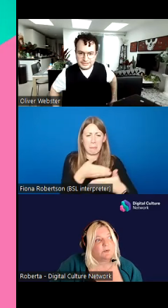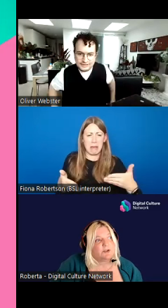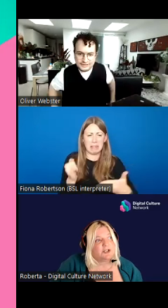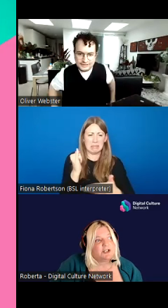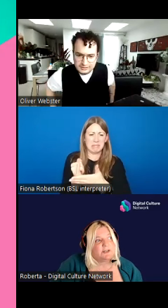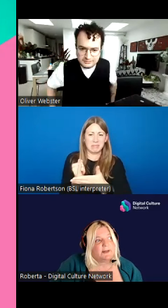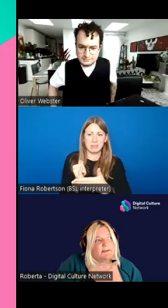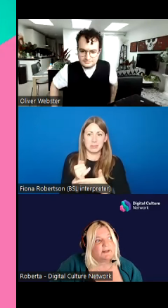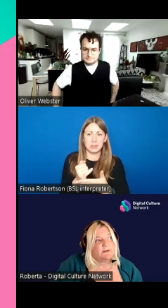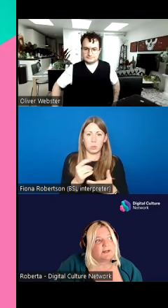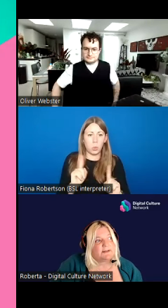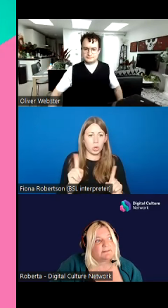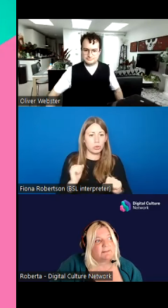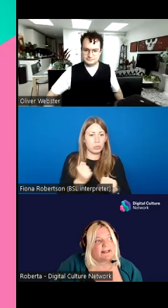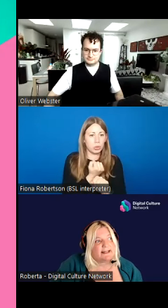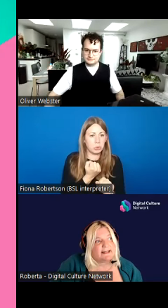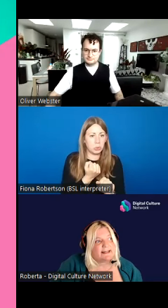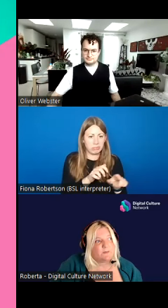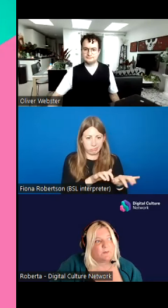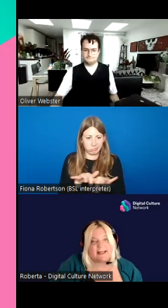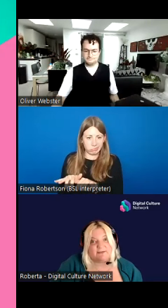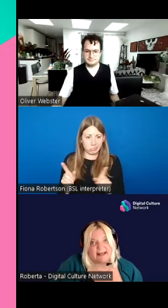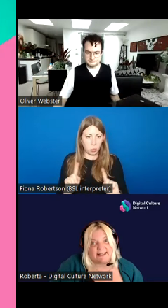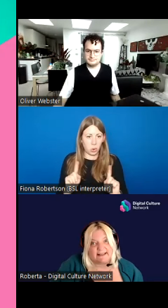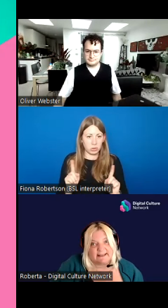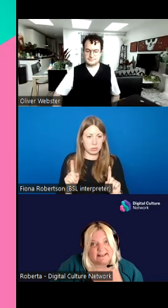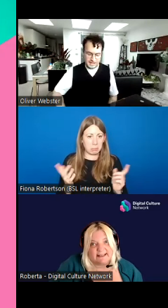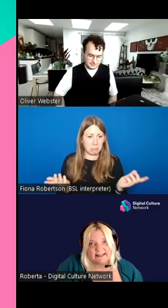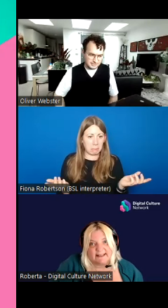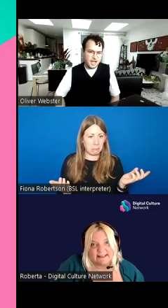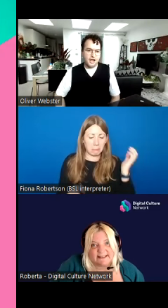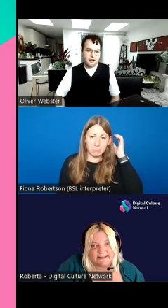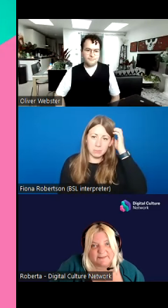What should you do if the audio doesn't make sense when it is read? Yes.